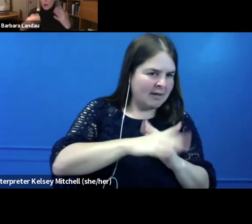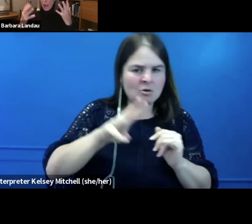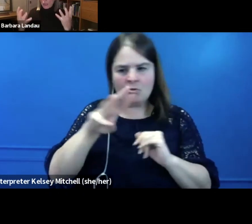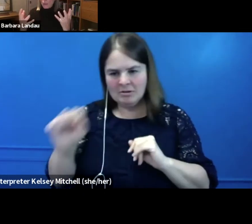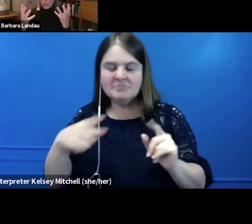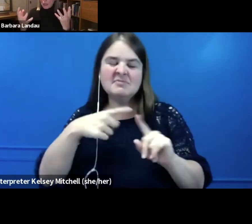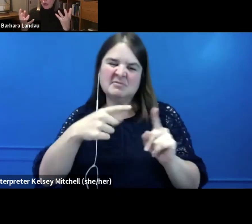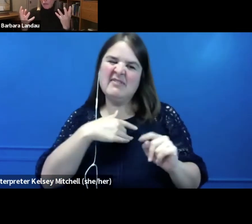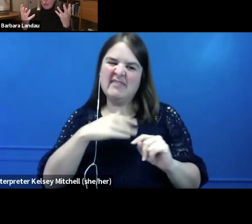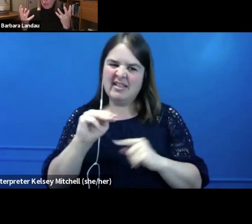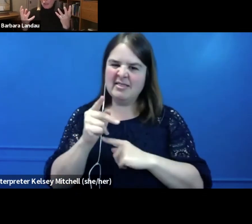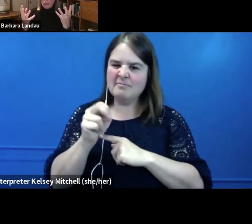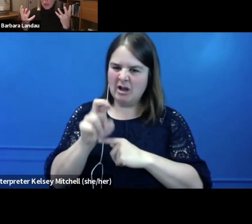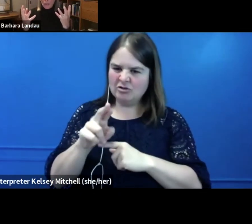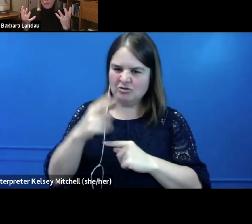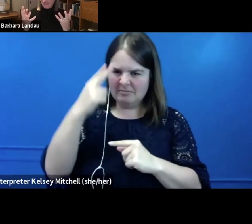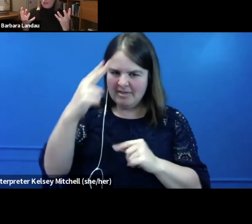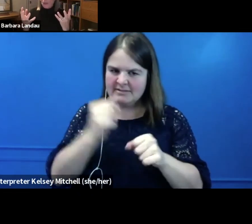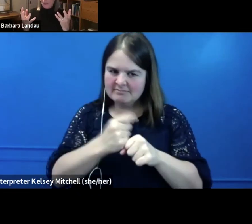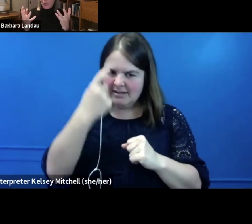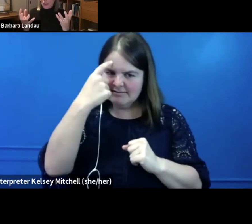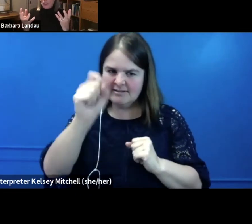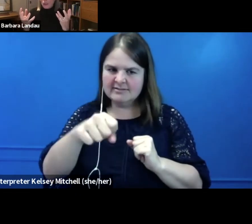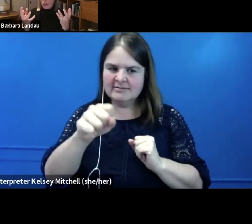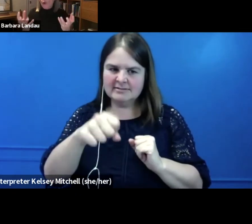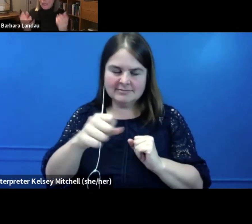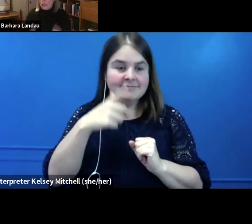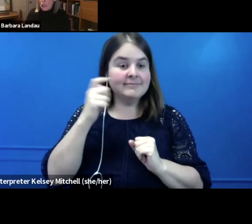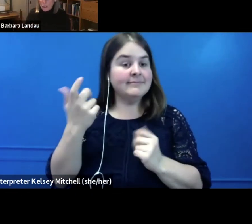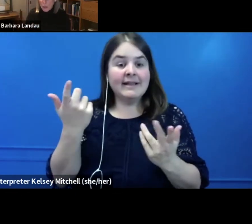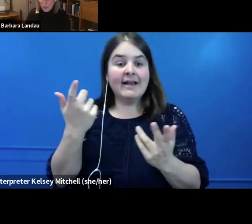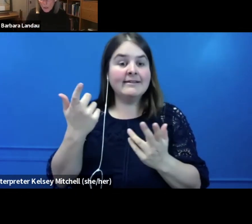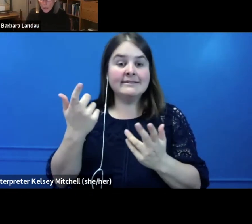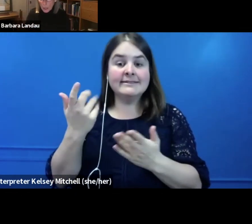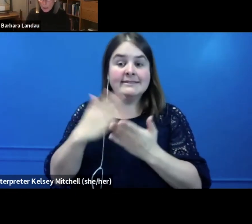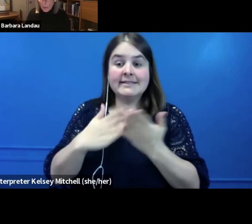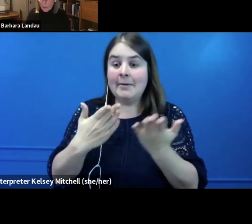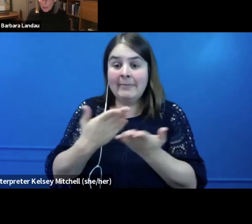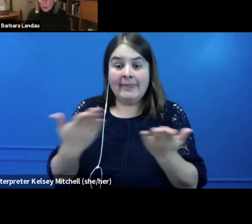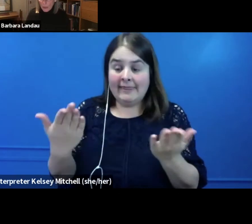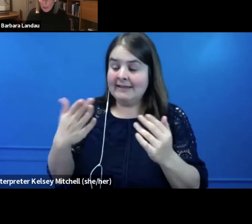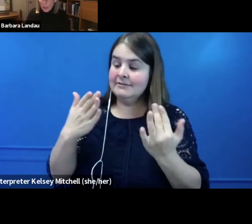are aspects of these cognitive systems that just don't get changed under